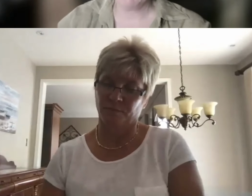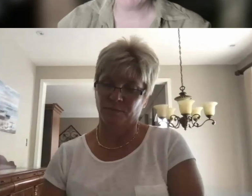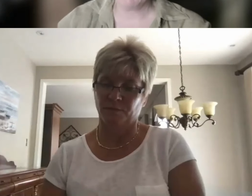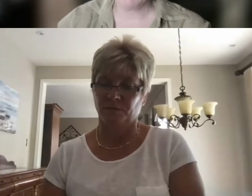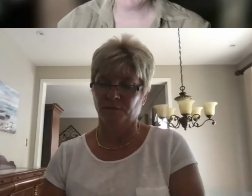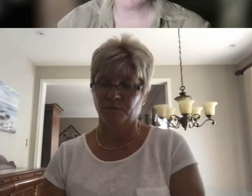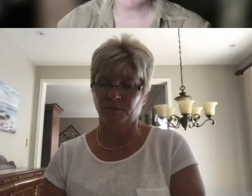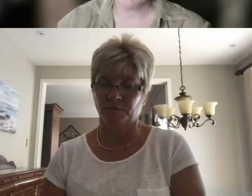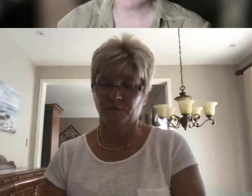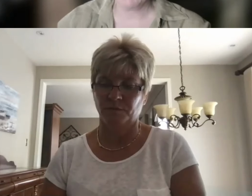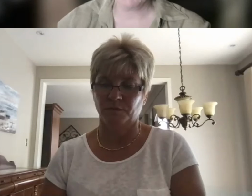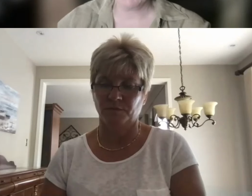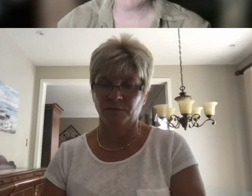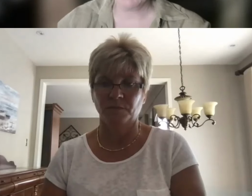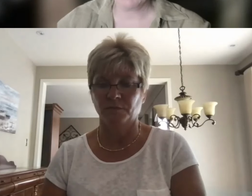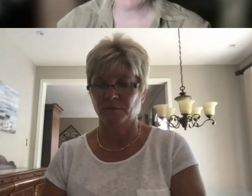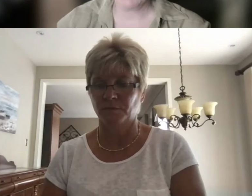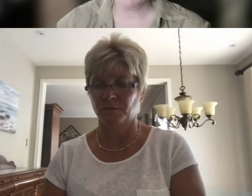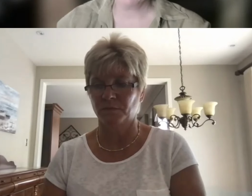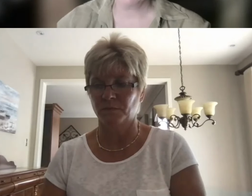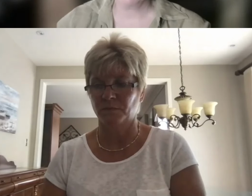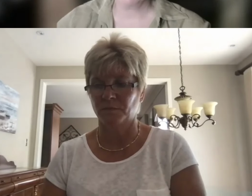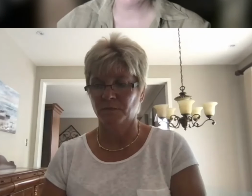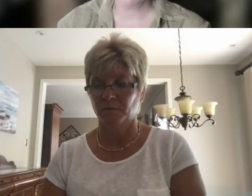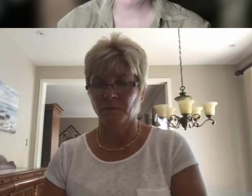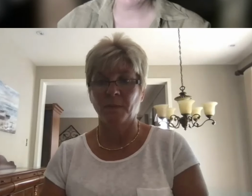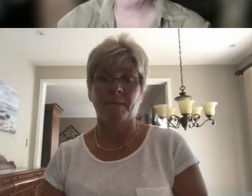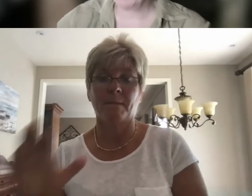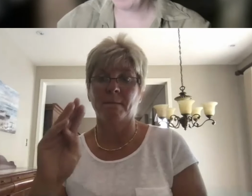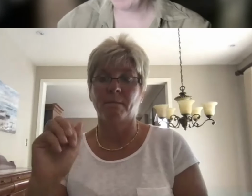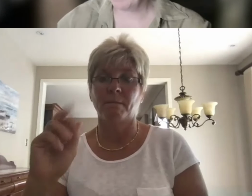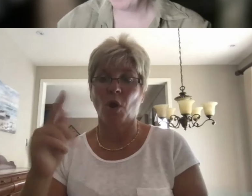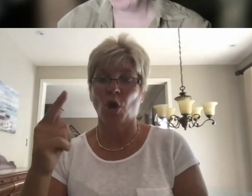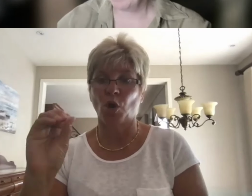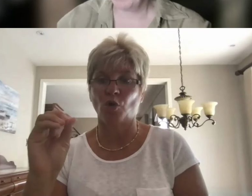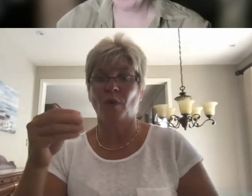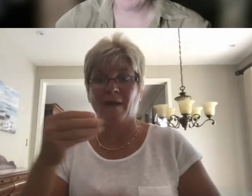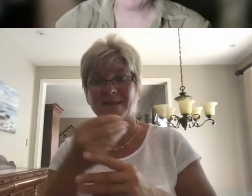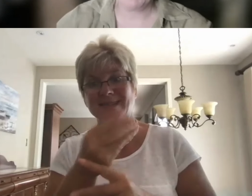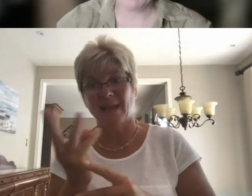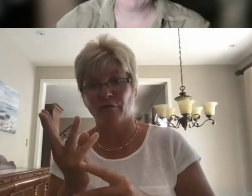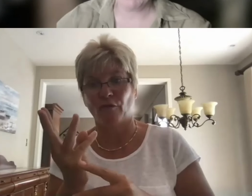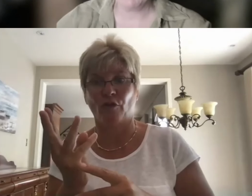Vera Roberts: Margo, you have a several great questions. Are you able to choose one and would you